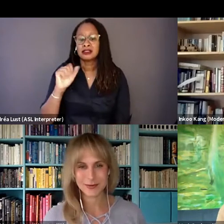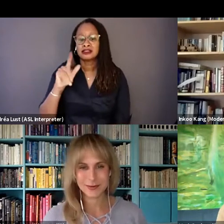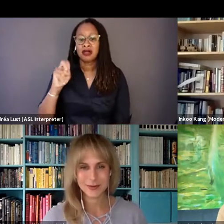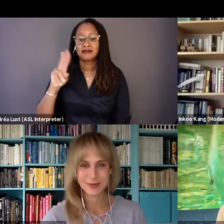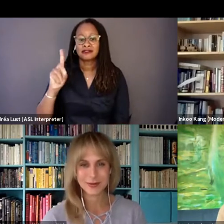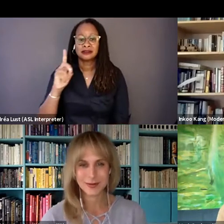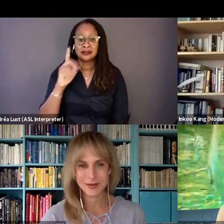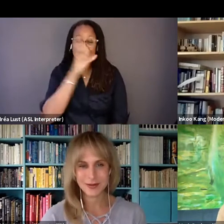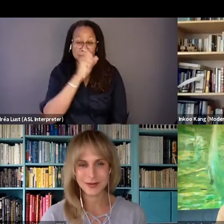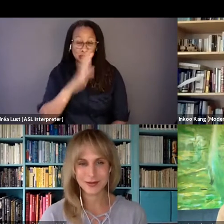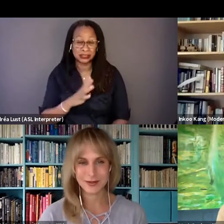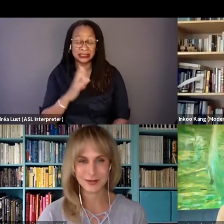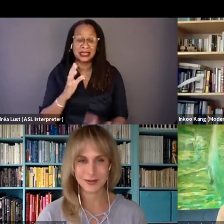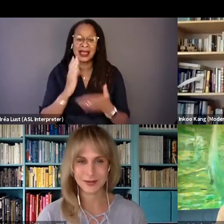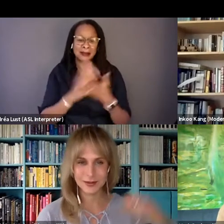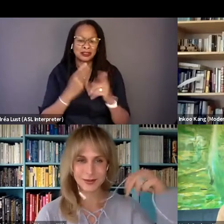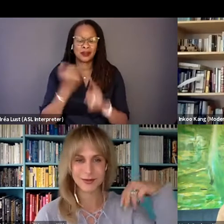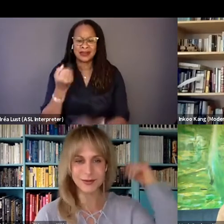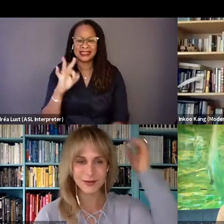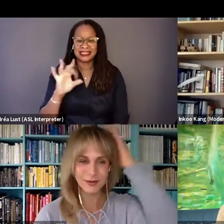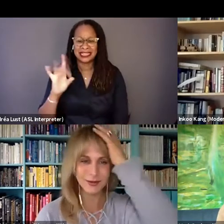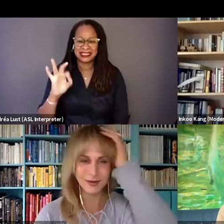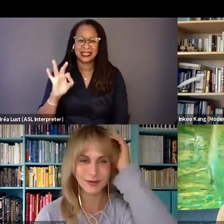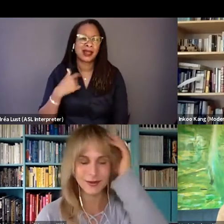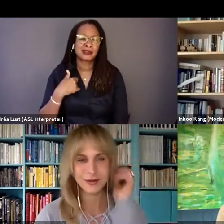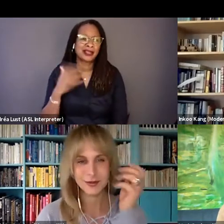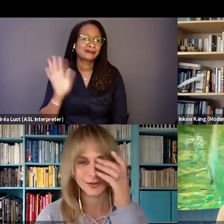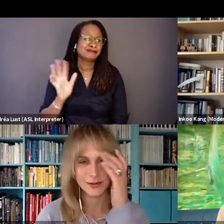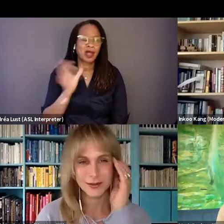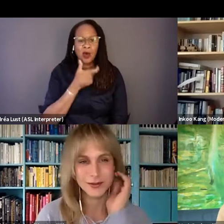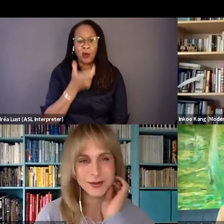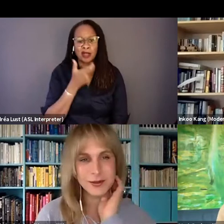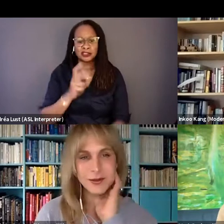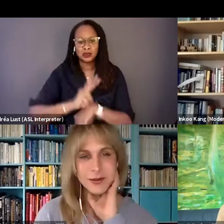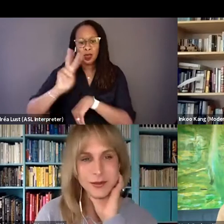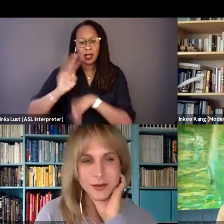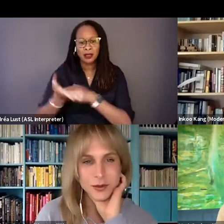and I was just hanging out at like two in the morning watching lifetime and it was on,